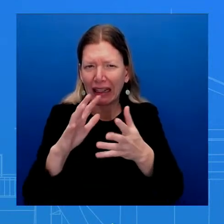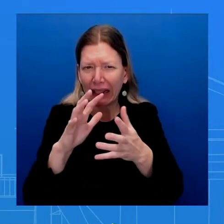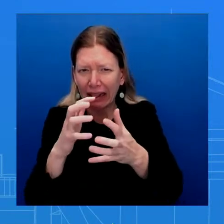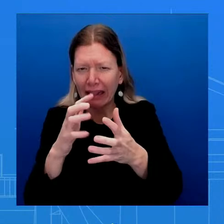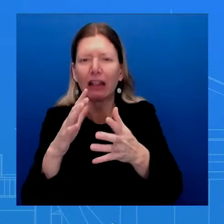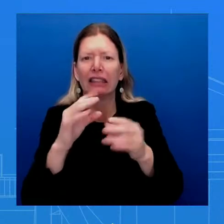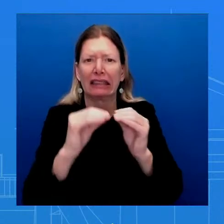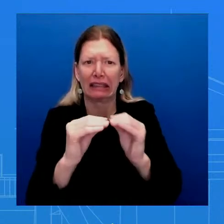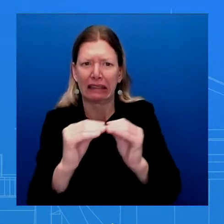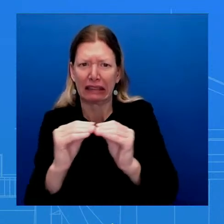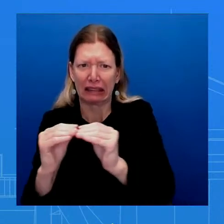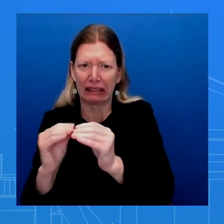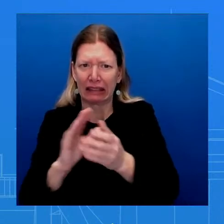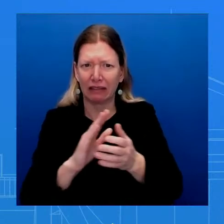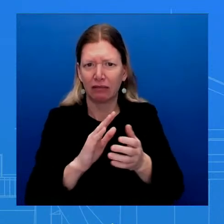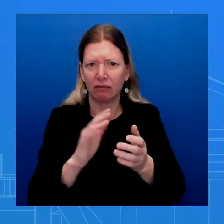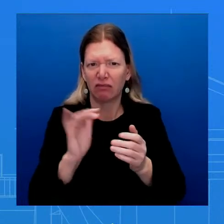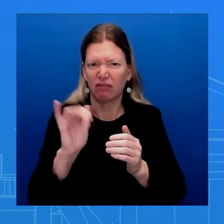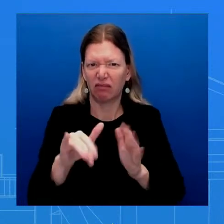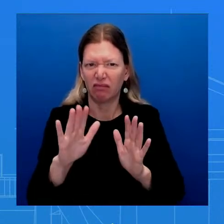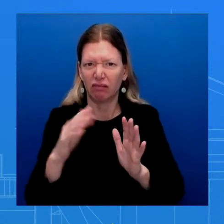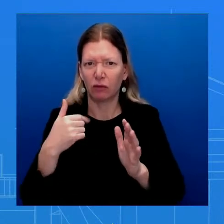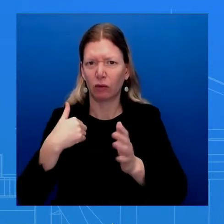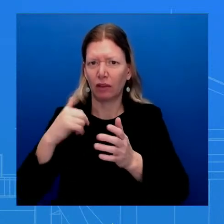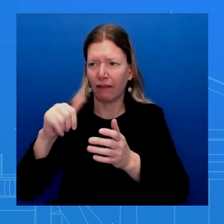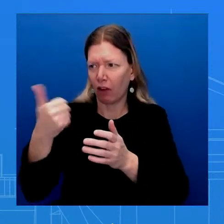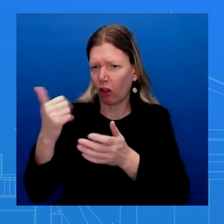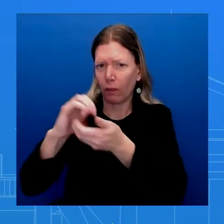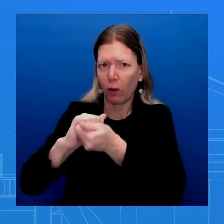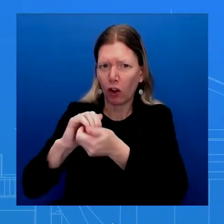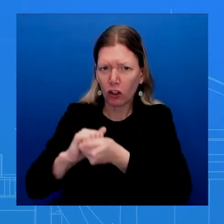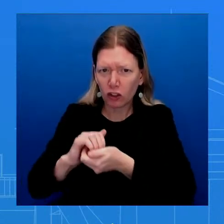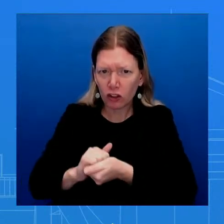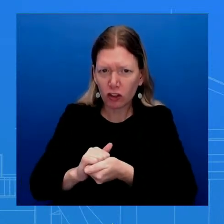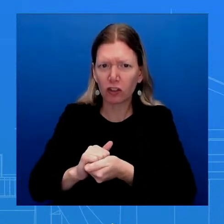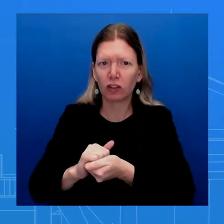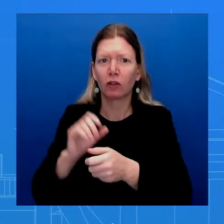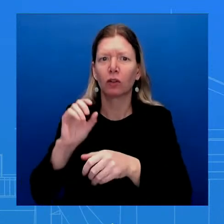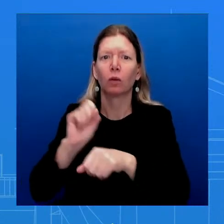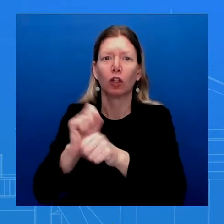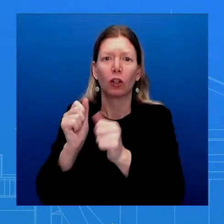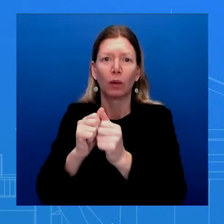in the last 24 to 48 hours to get this extension announced. The Press: Congress comes back tomorrow.